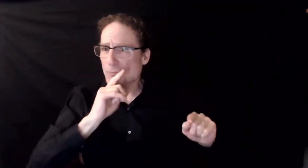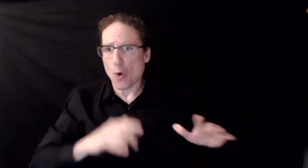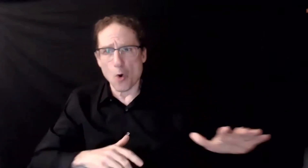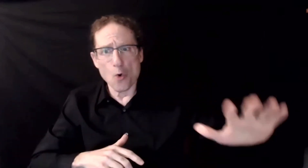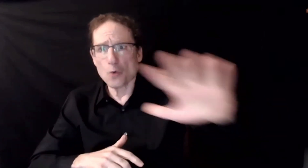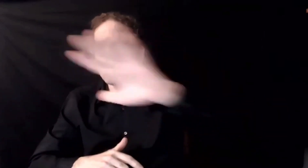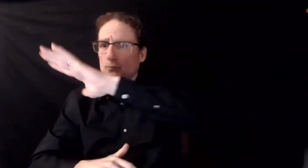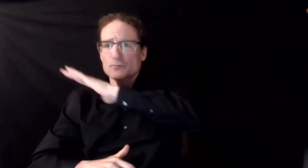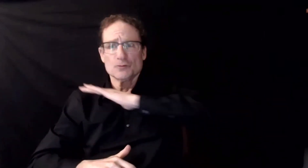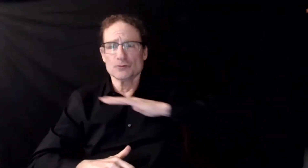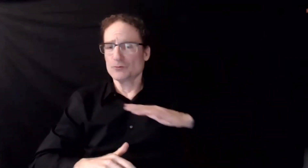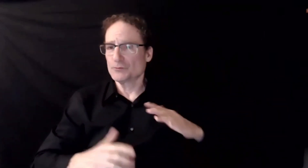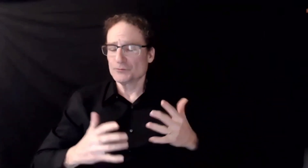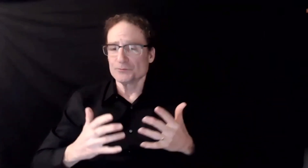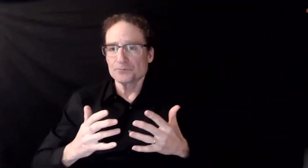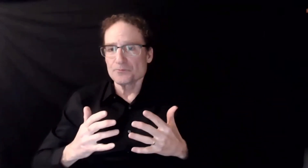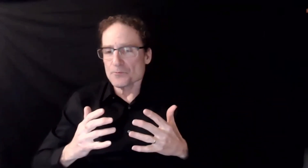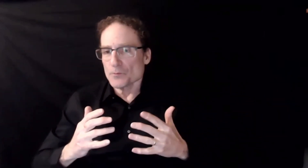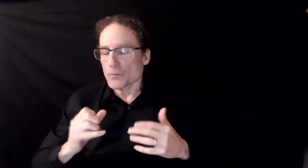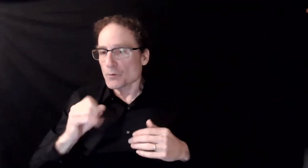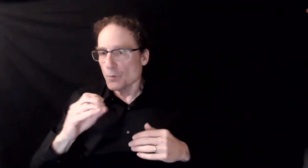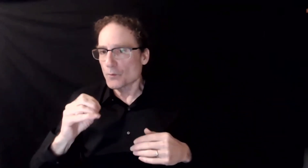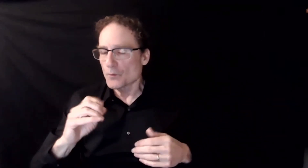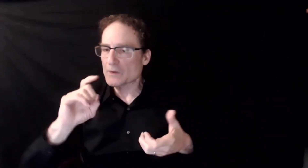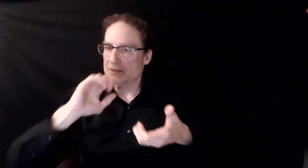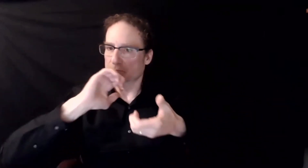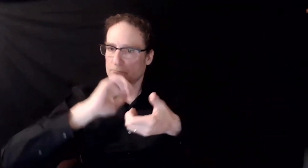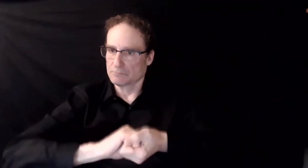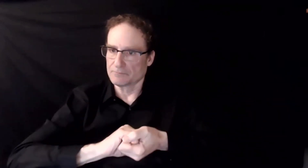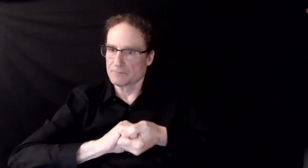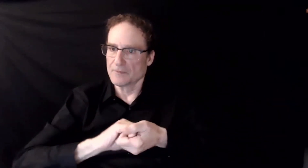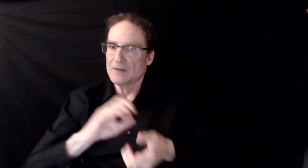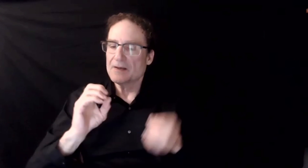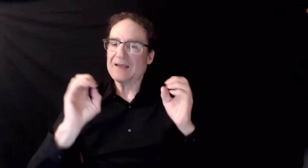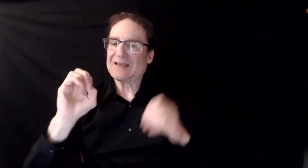within the community who exist all over our community,